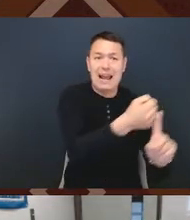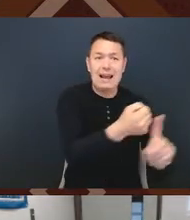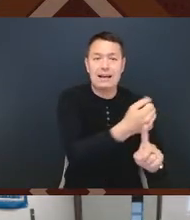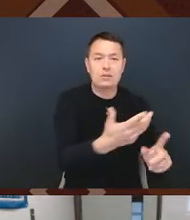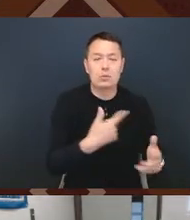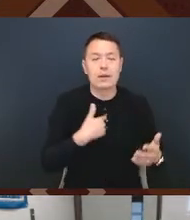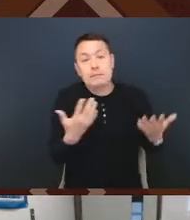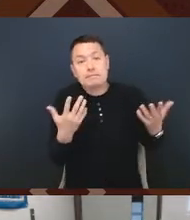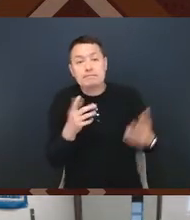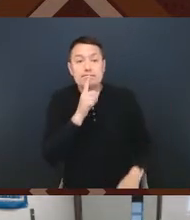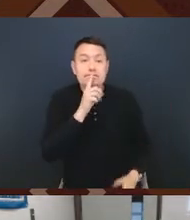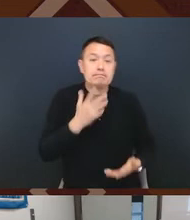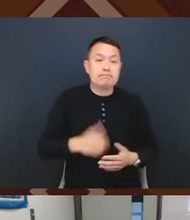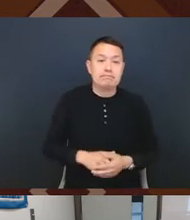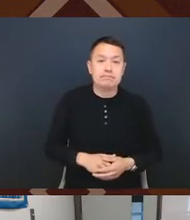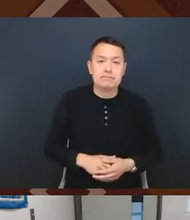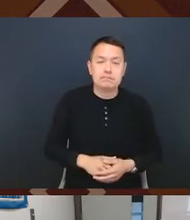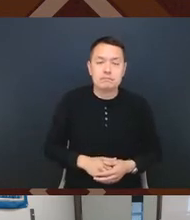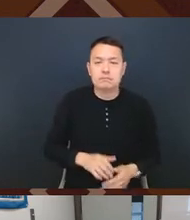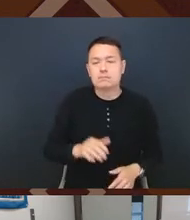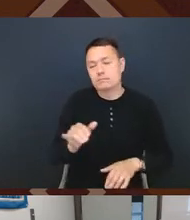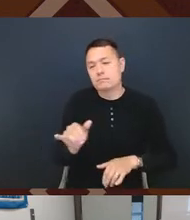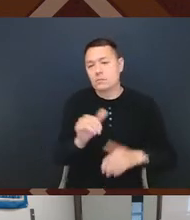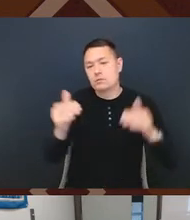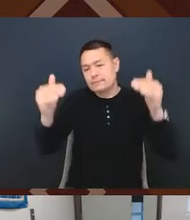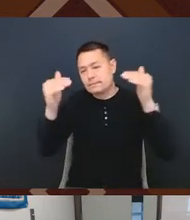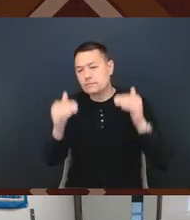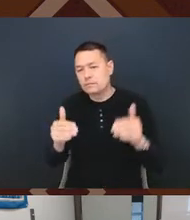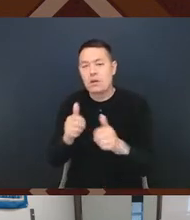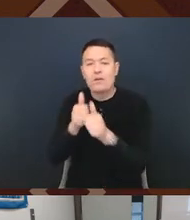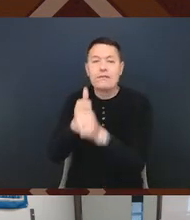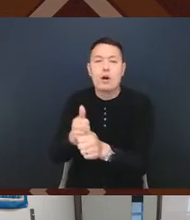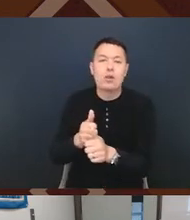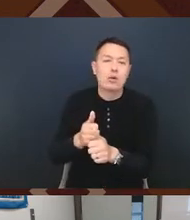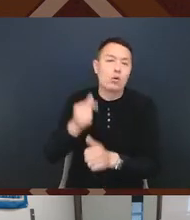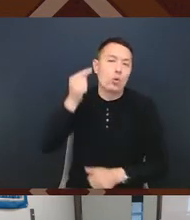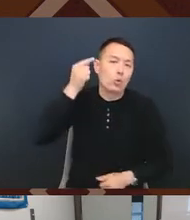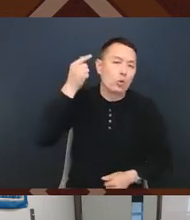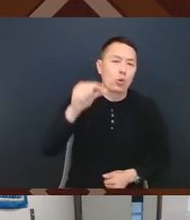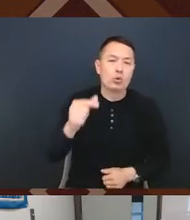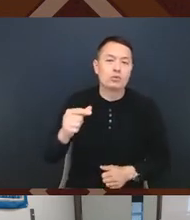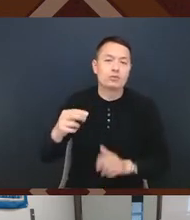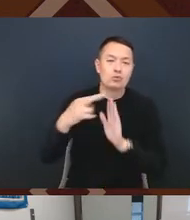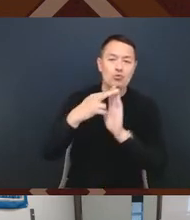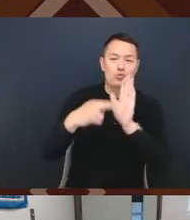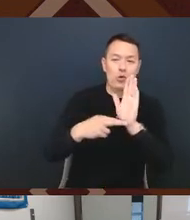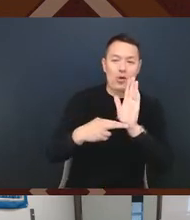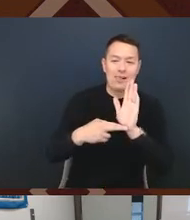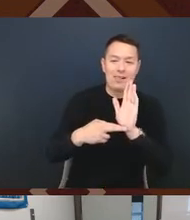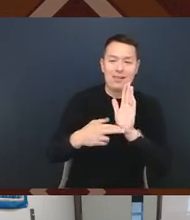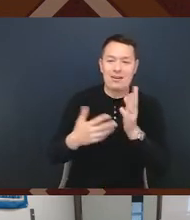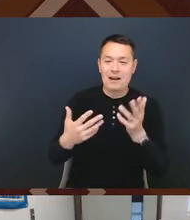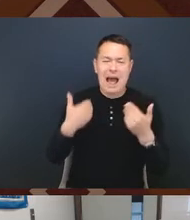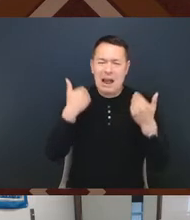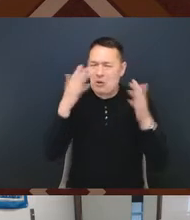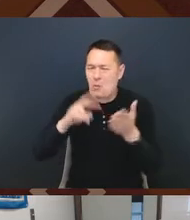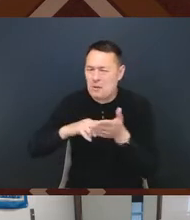follow the golden rule. Right? Super simple. I have no idea what the negative golden rule is. Don't talk about the negative golden rule.